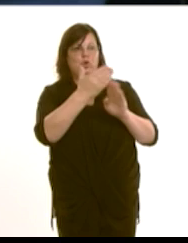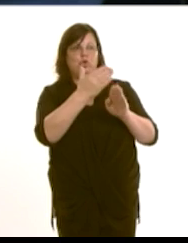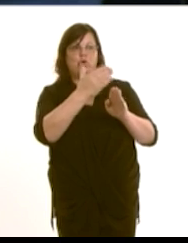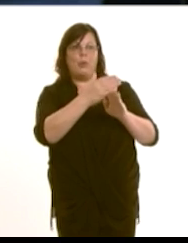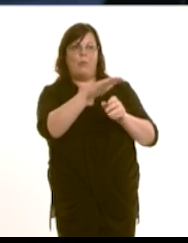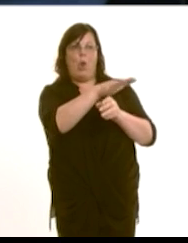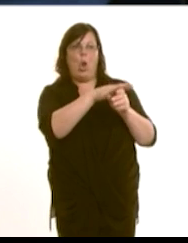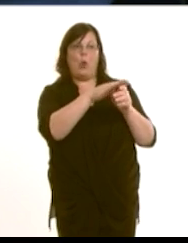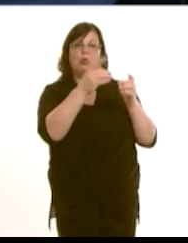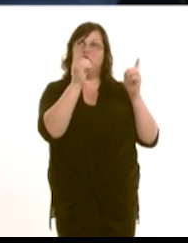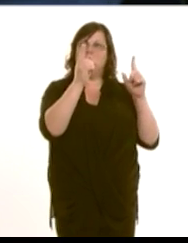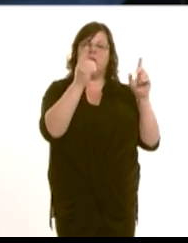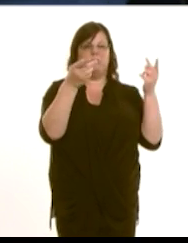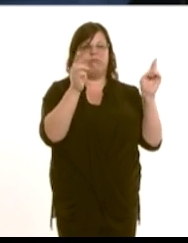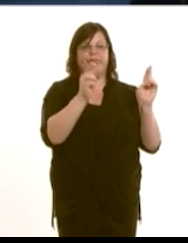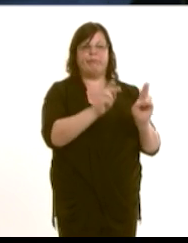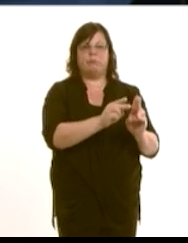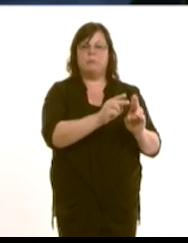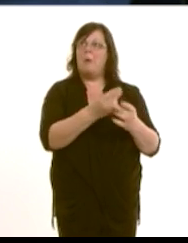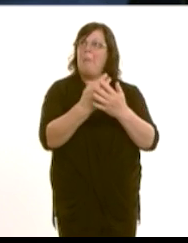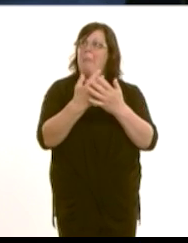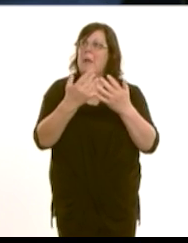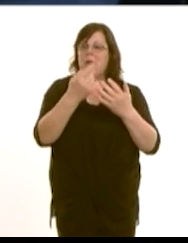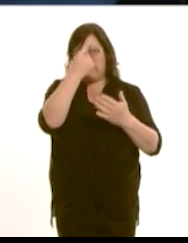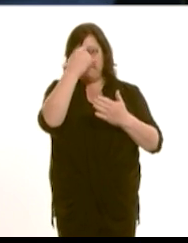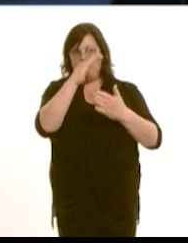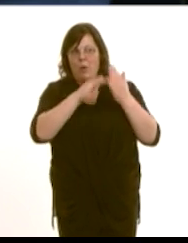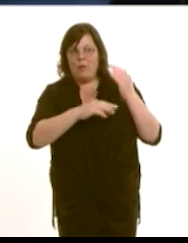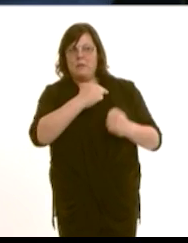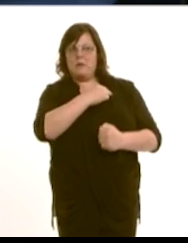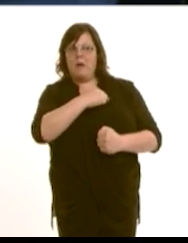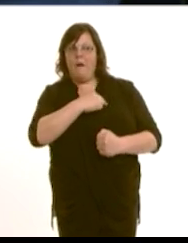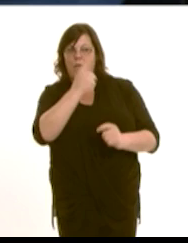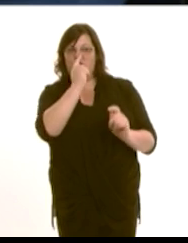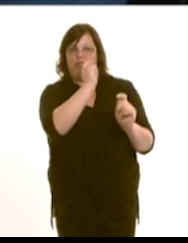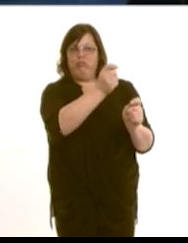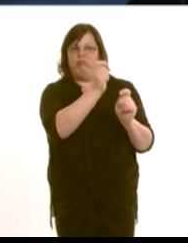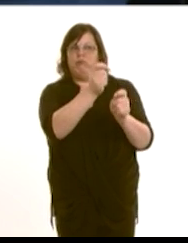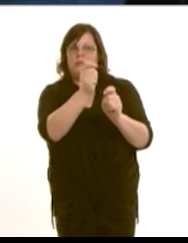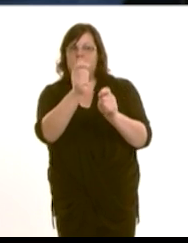Already, a significant number of experienced staff have been made redundant in Swansea,